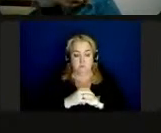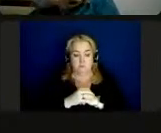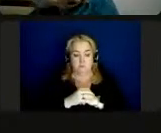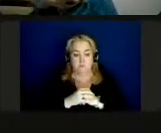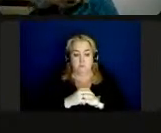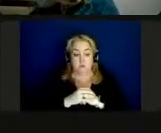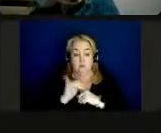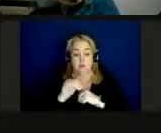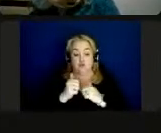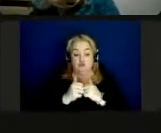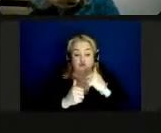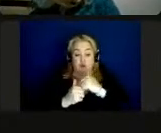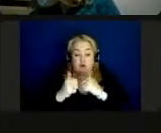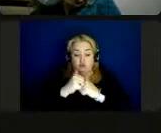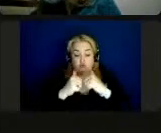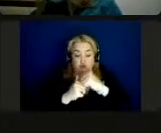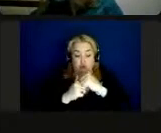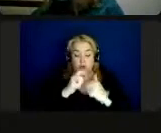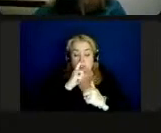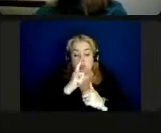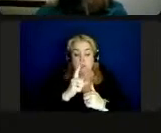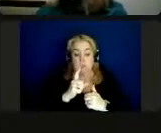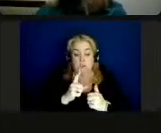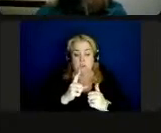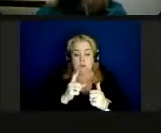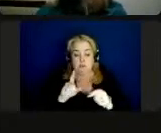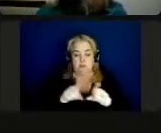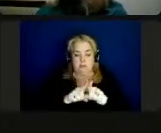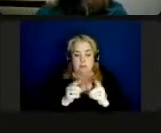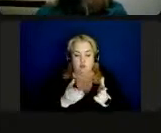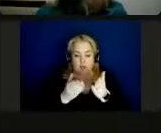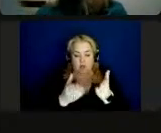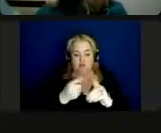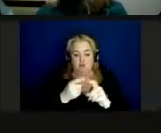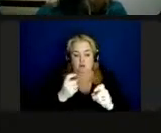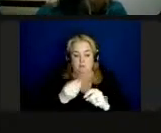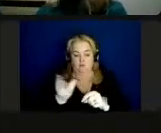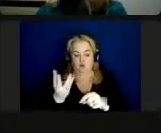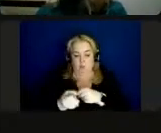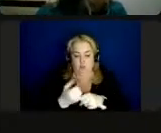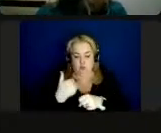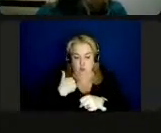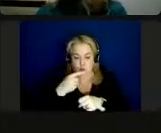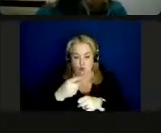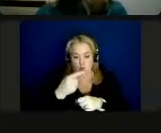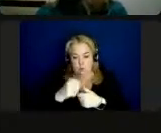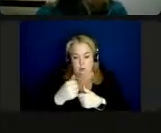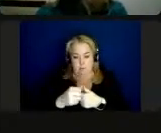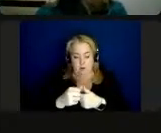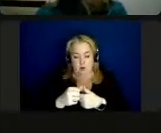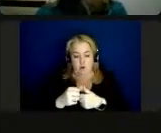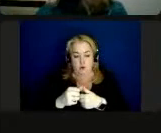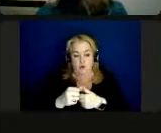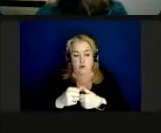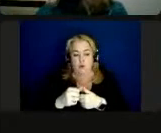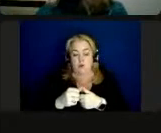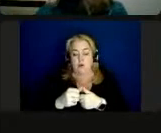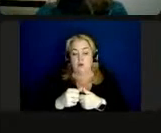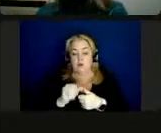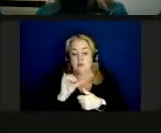ON THE TRAINS AND THE DISTRICTS WHERE BUS SERVICE STRUCK HER A